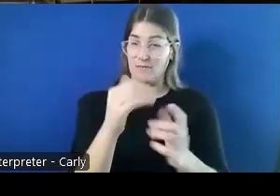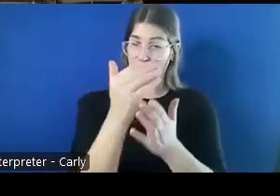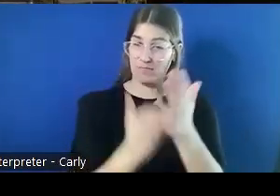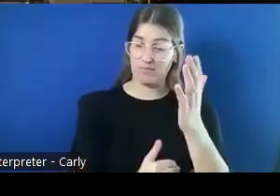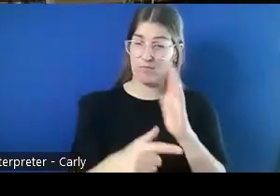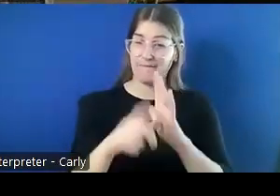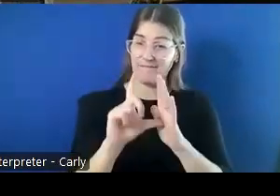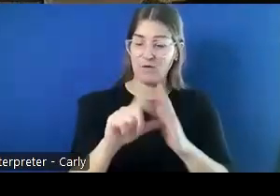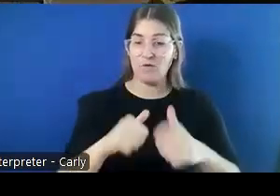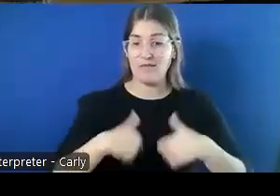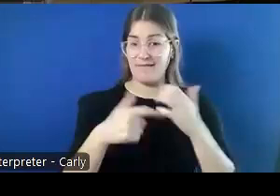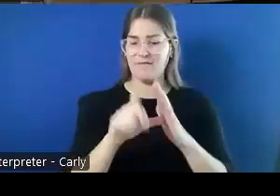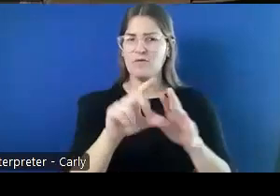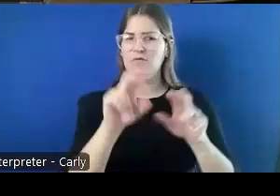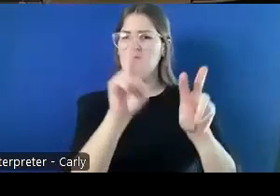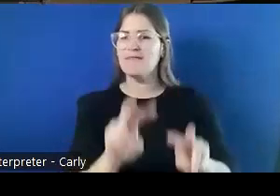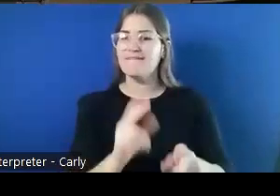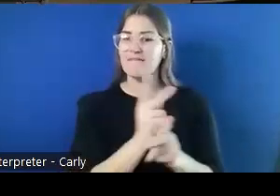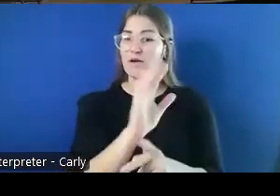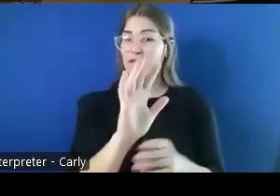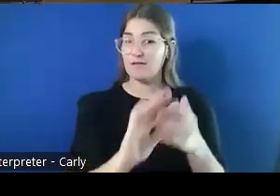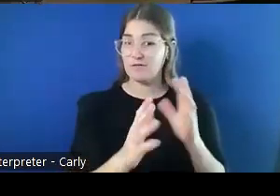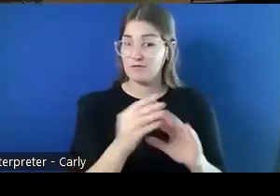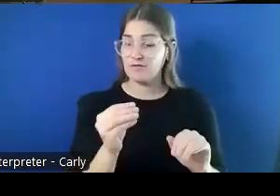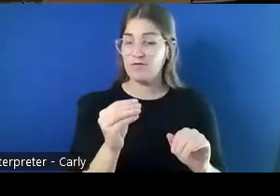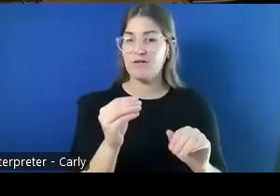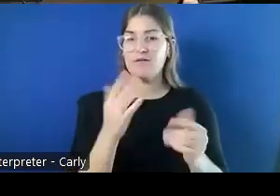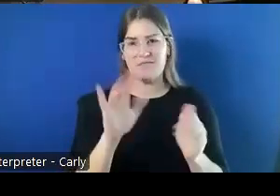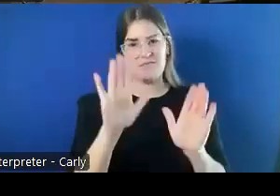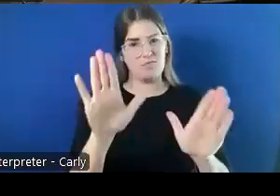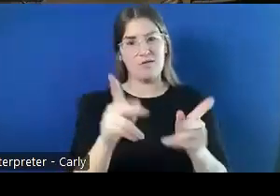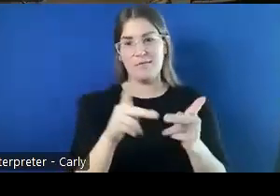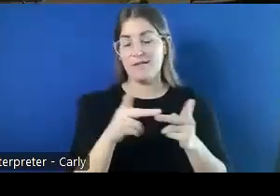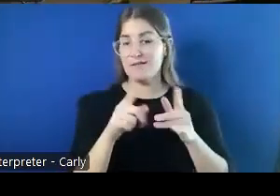get the story a little bit and then maybe be a launching point to more more specific so there's